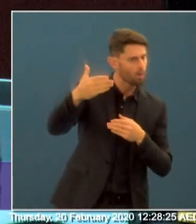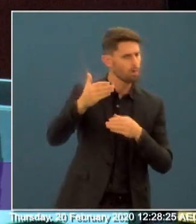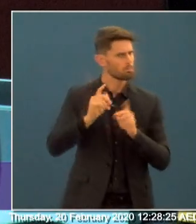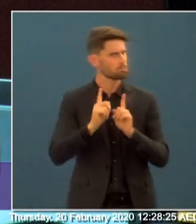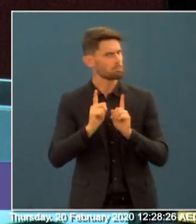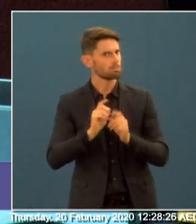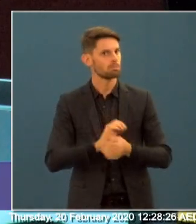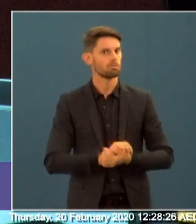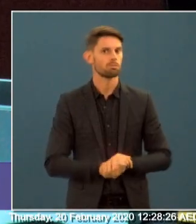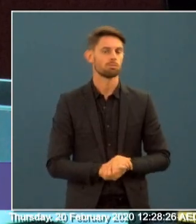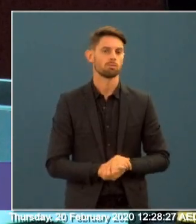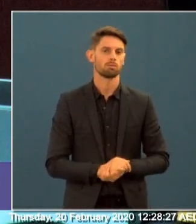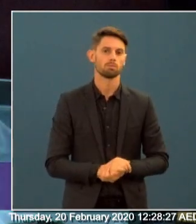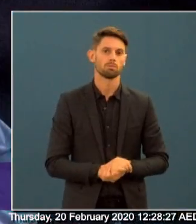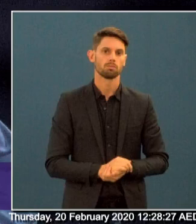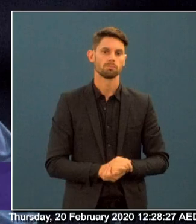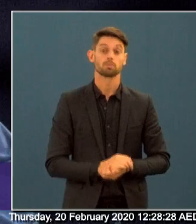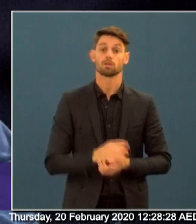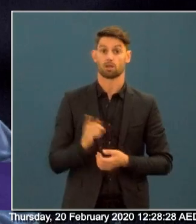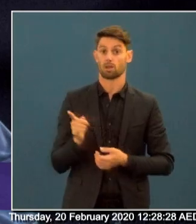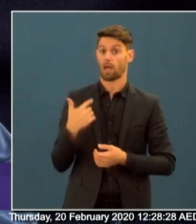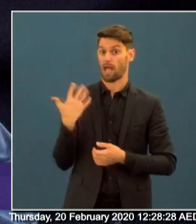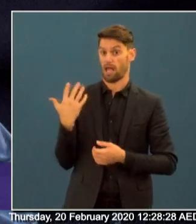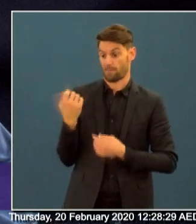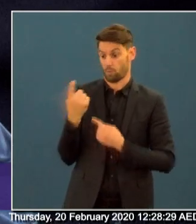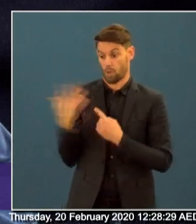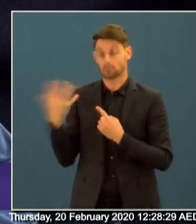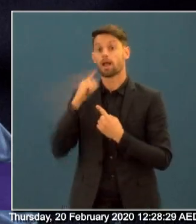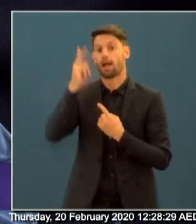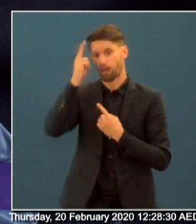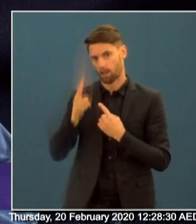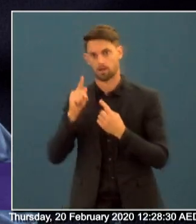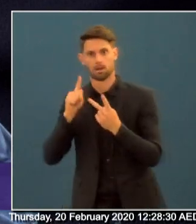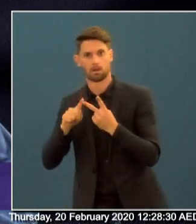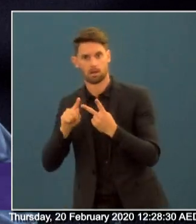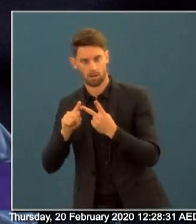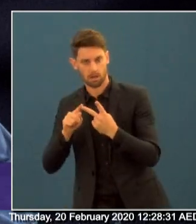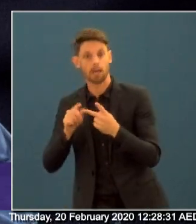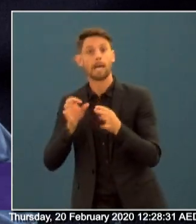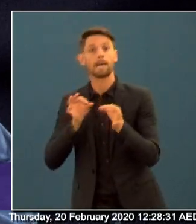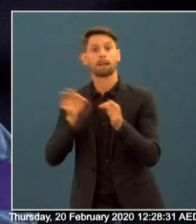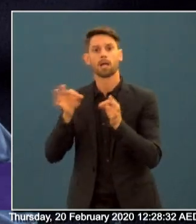in relation to the scoping review? A second part of that work was to work with AIHW,